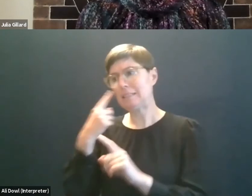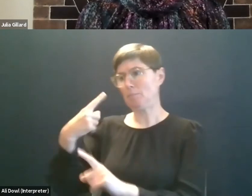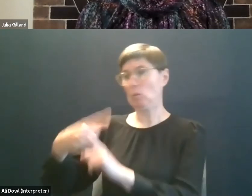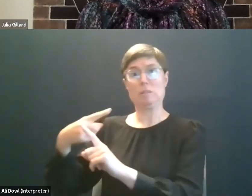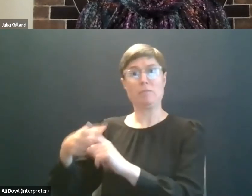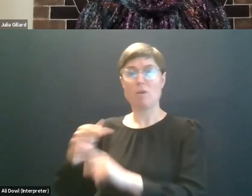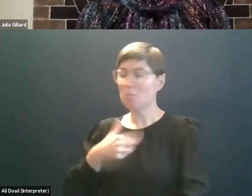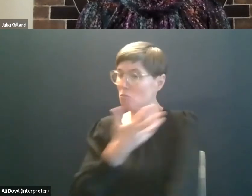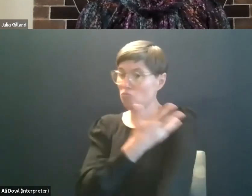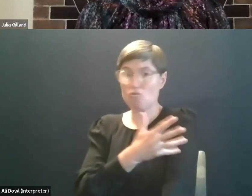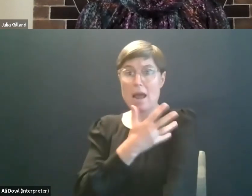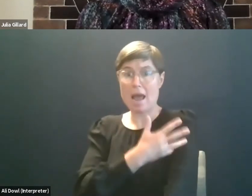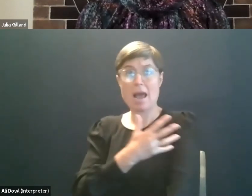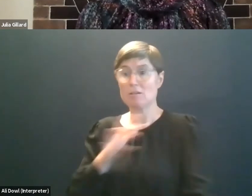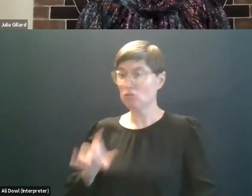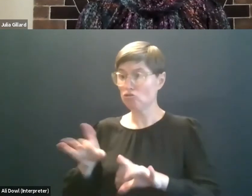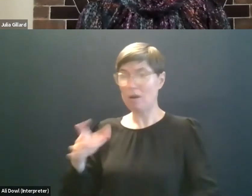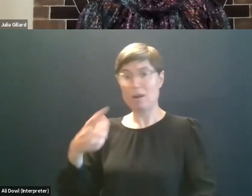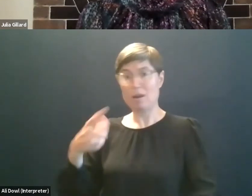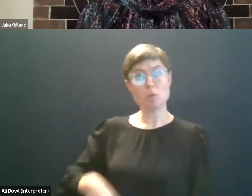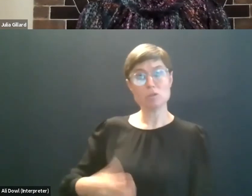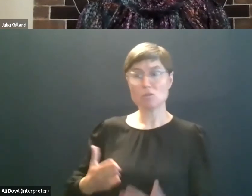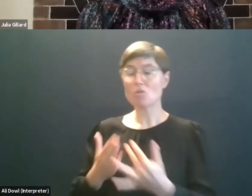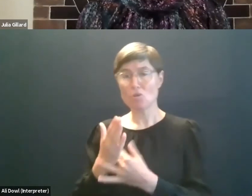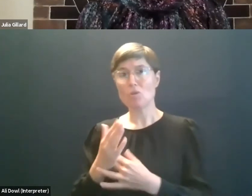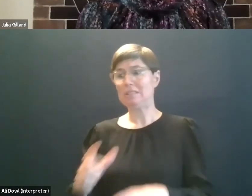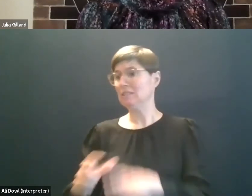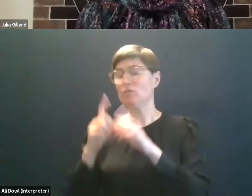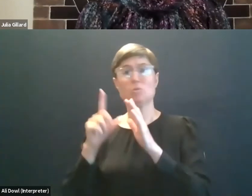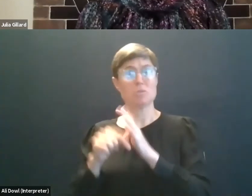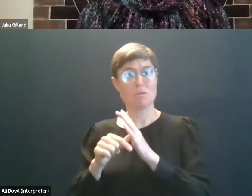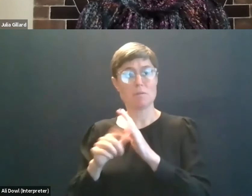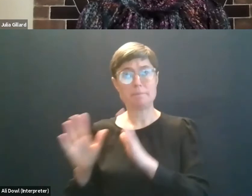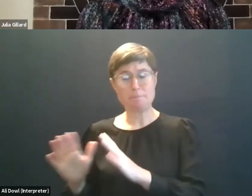an Australian when in a time like this and working through this. That being said, those